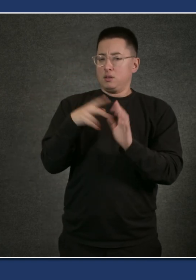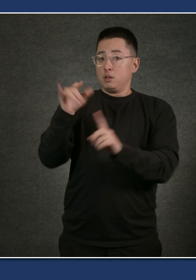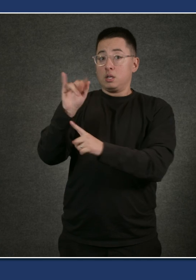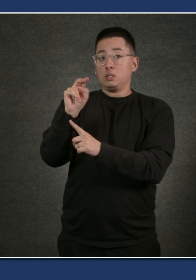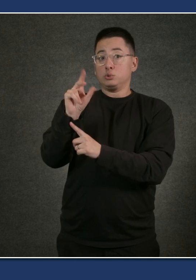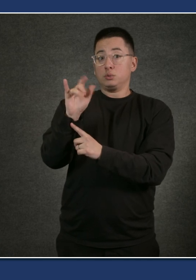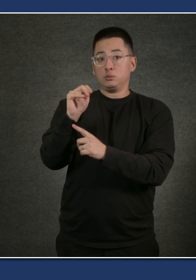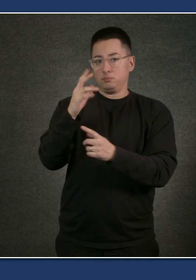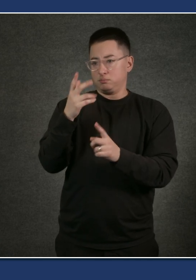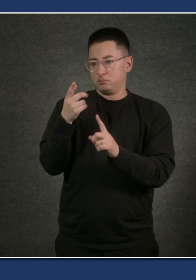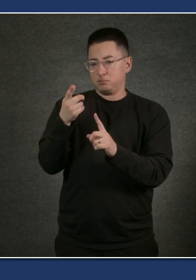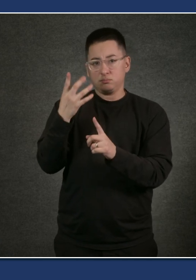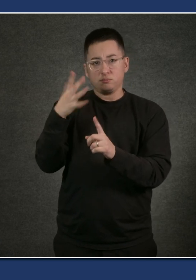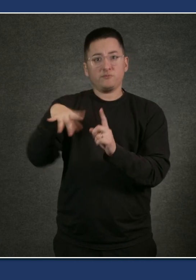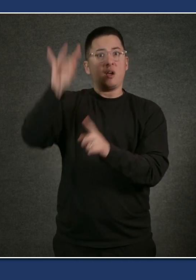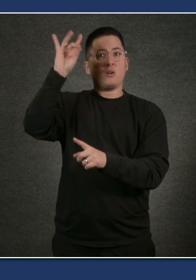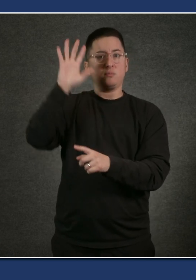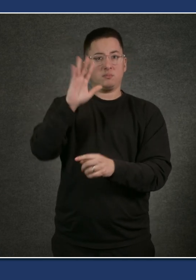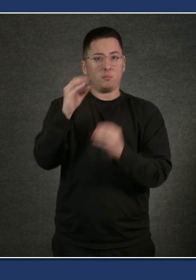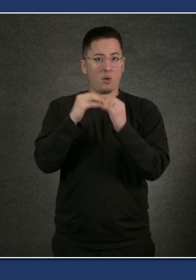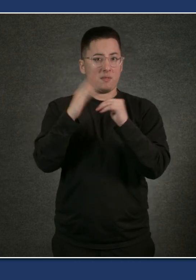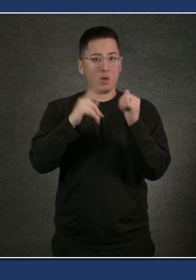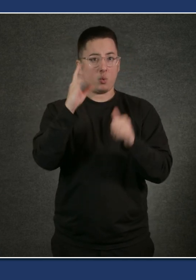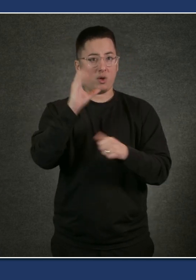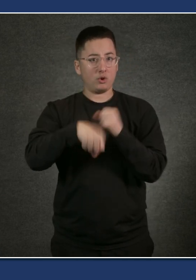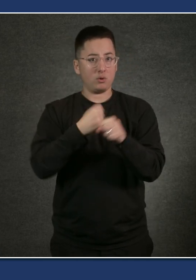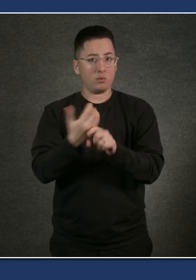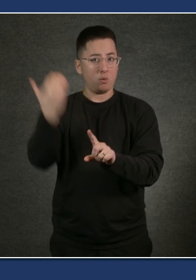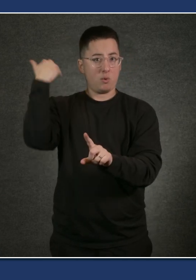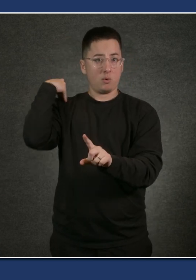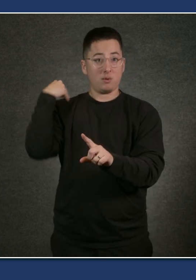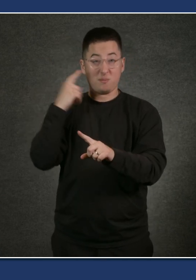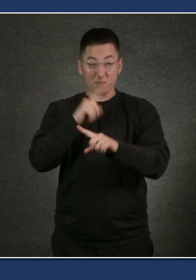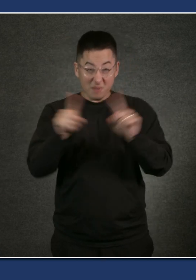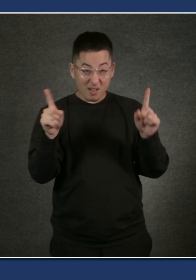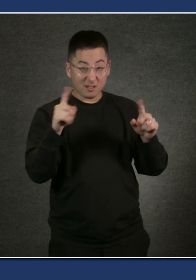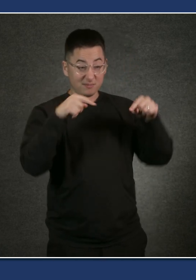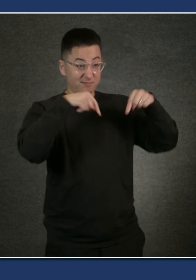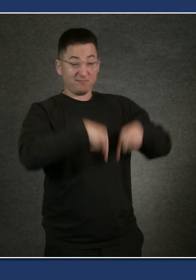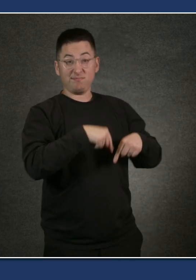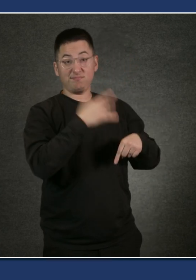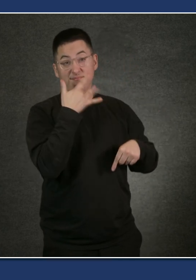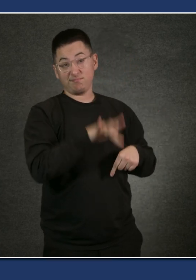discovered over a century ago. But the unfortunate reality here in America